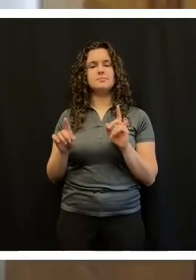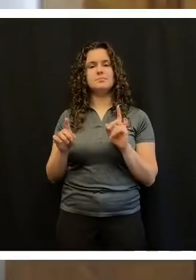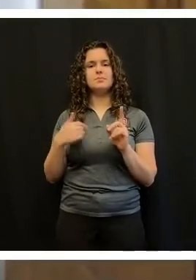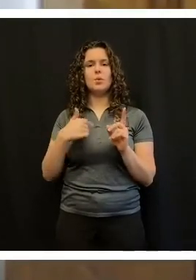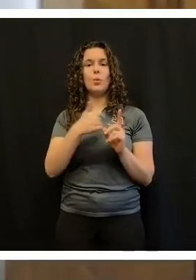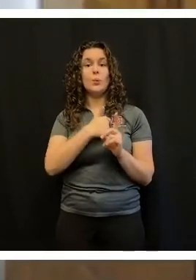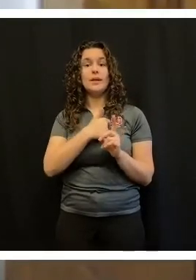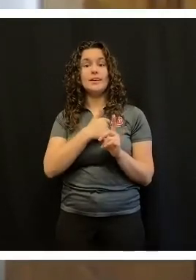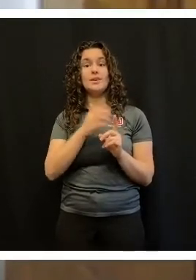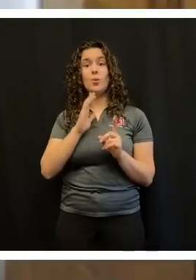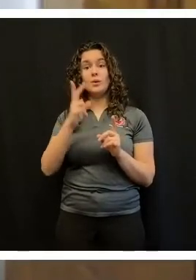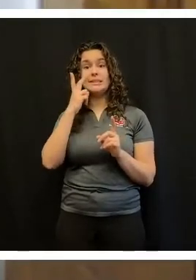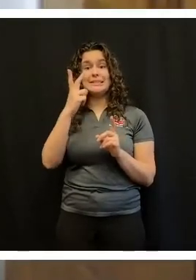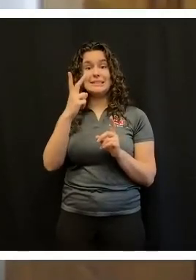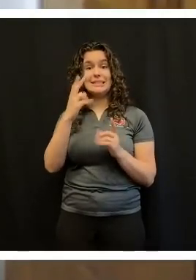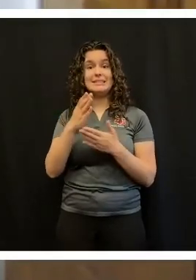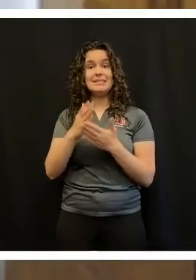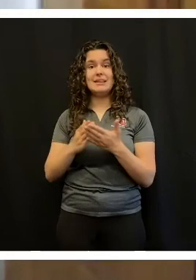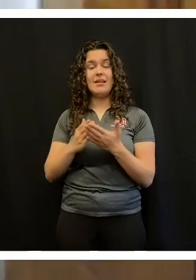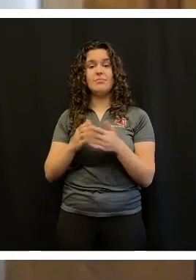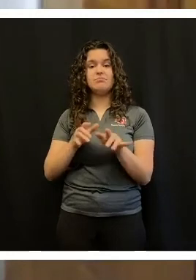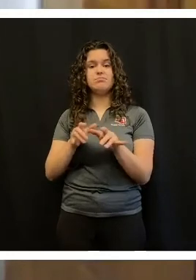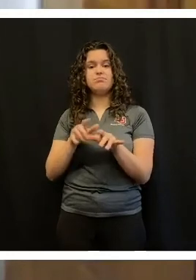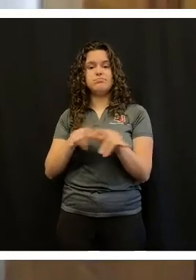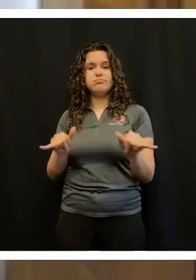of some hybrid applications in classrooms as well